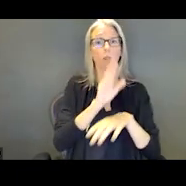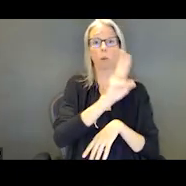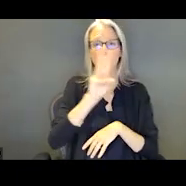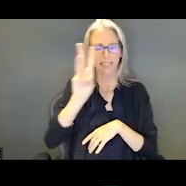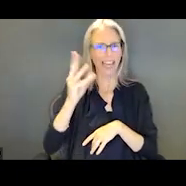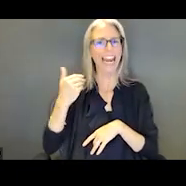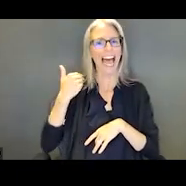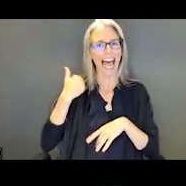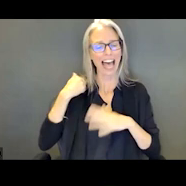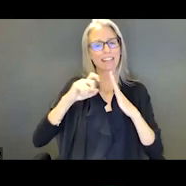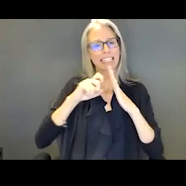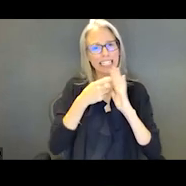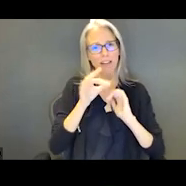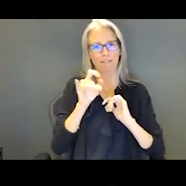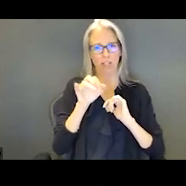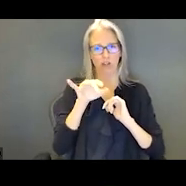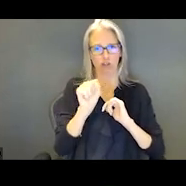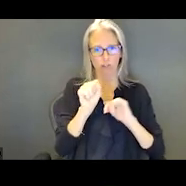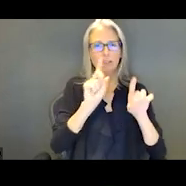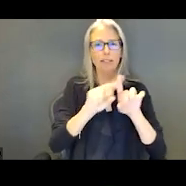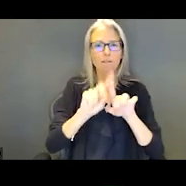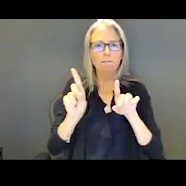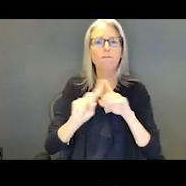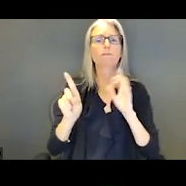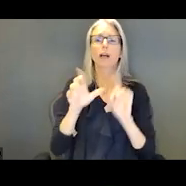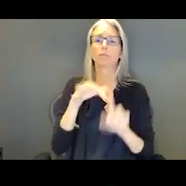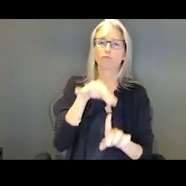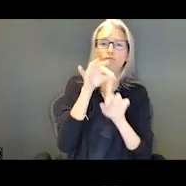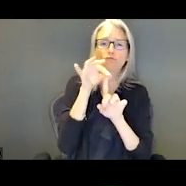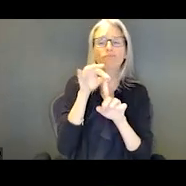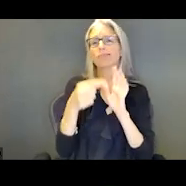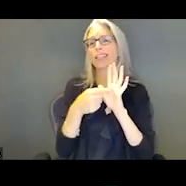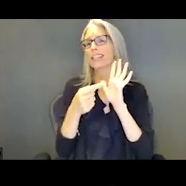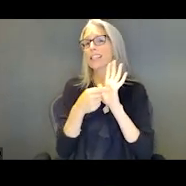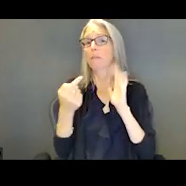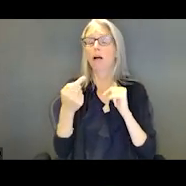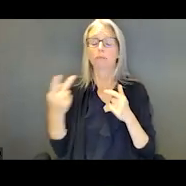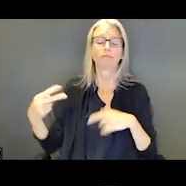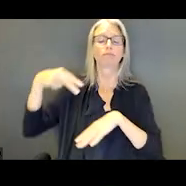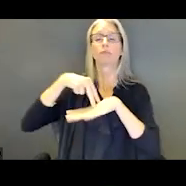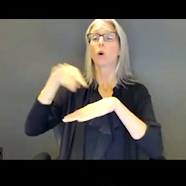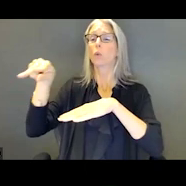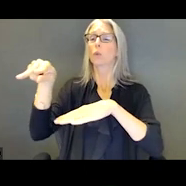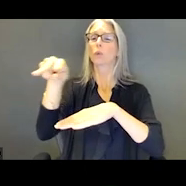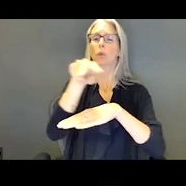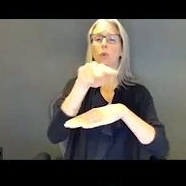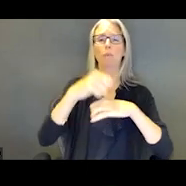and rivers and views of mountains. At one campground, our team member with a mobility impairment did not have access to